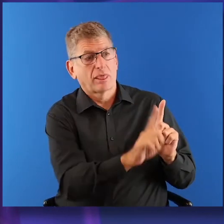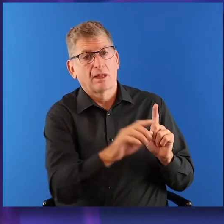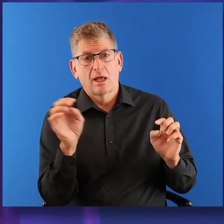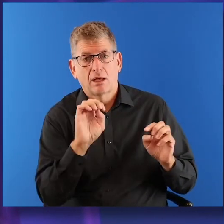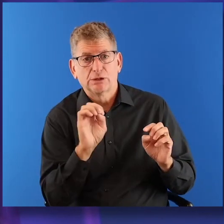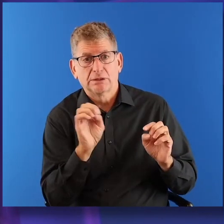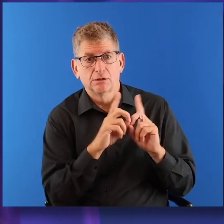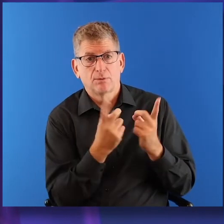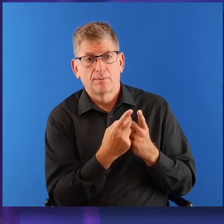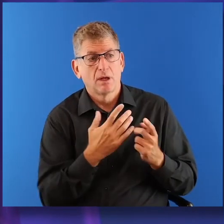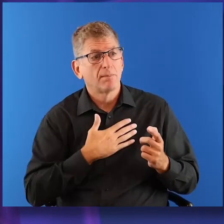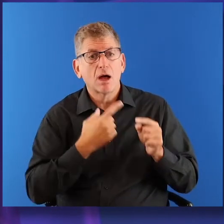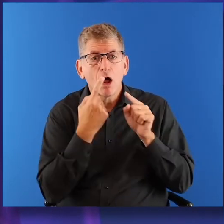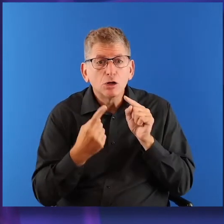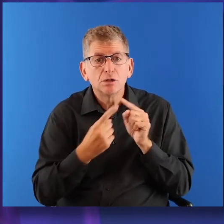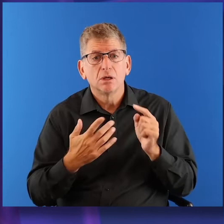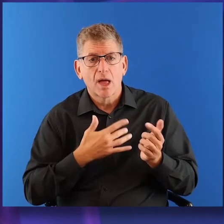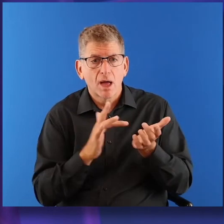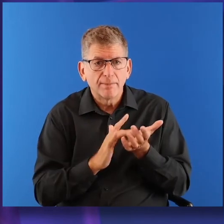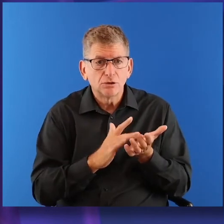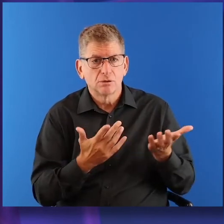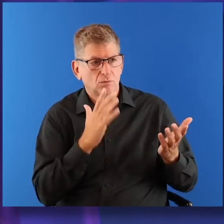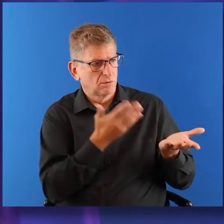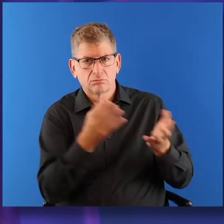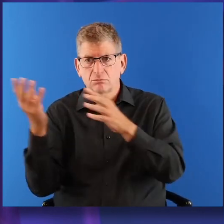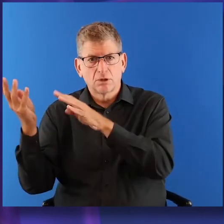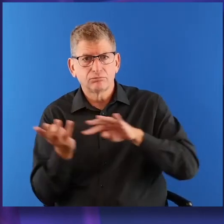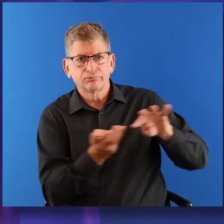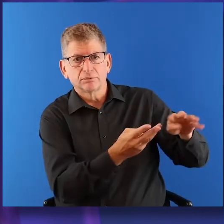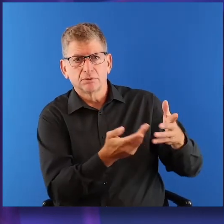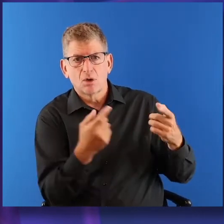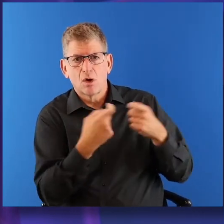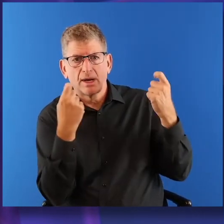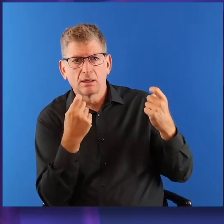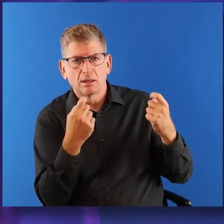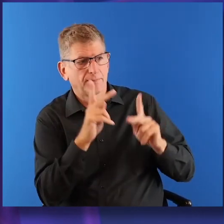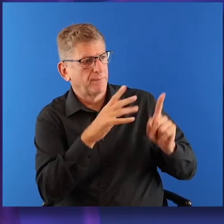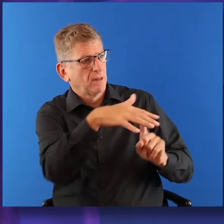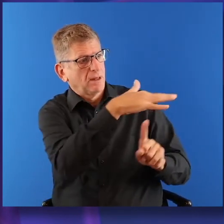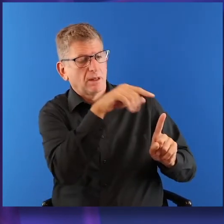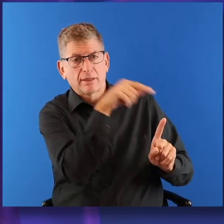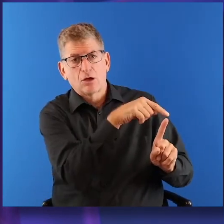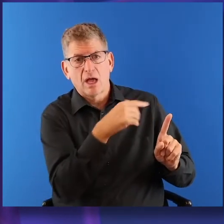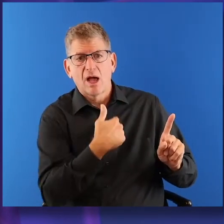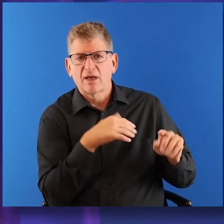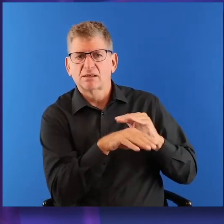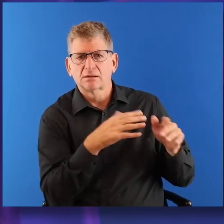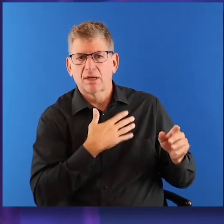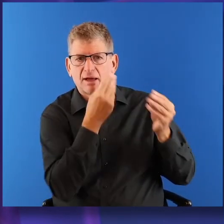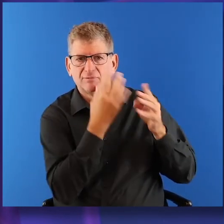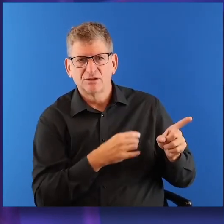my allergies and medication lists would flow right into that system automatically and people would have access to it.